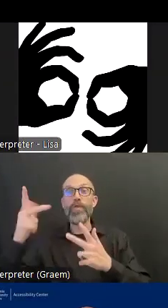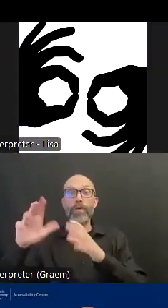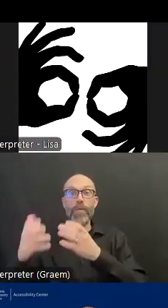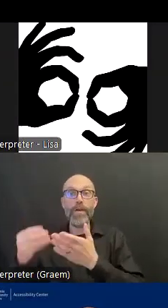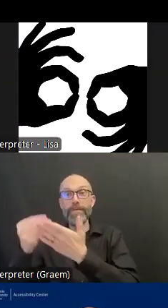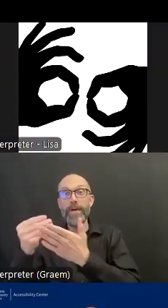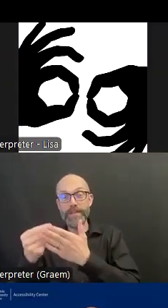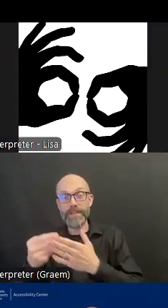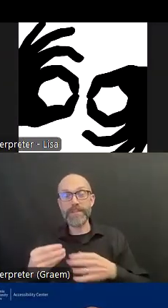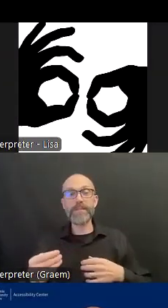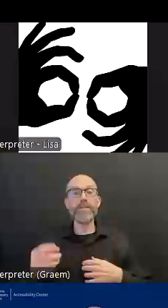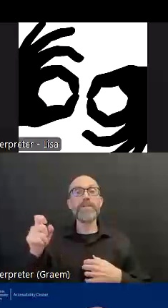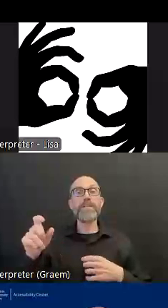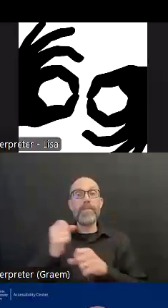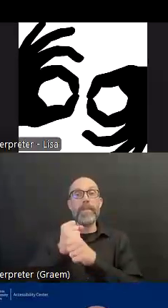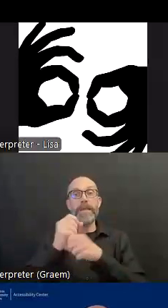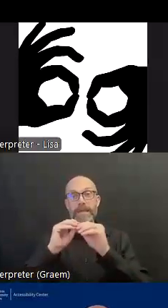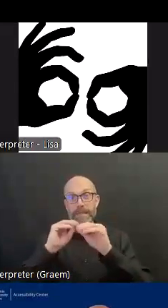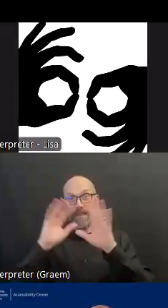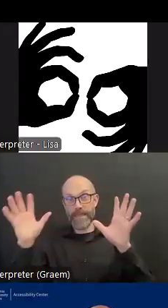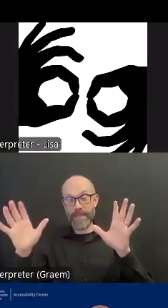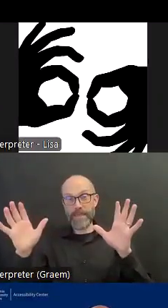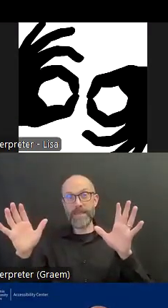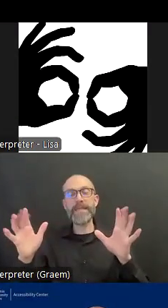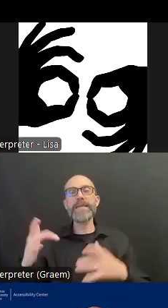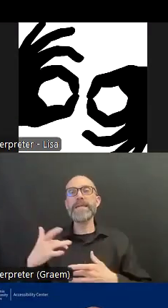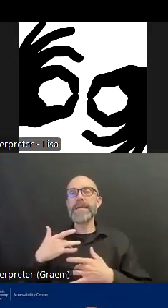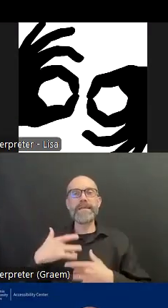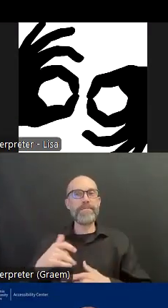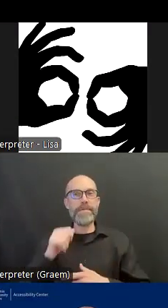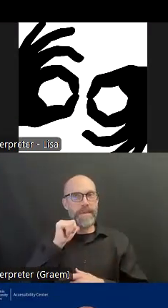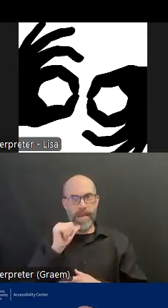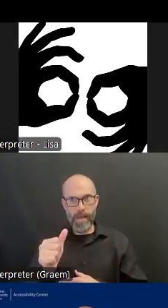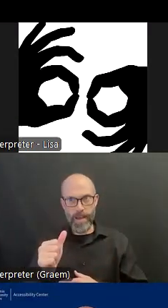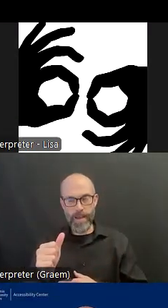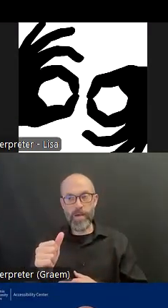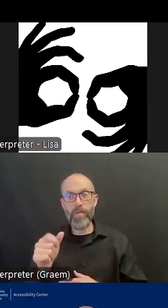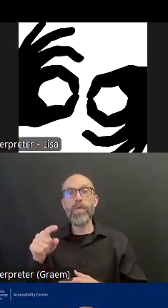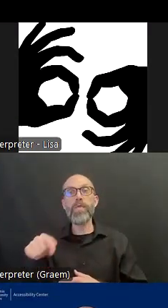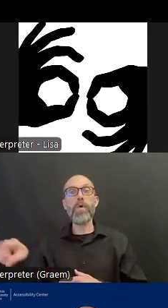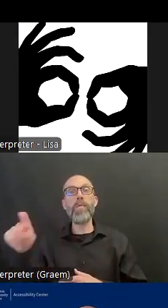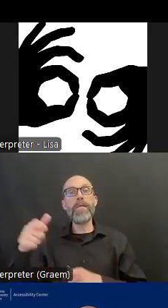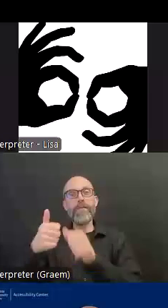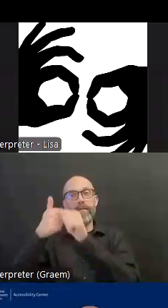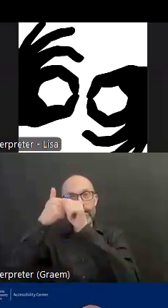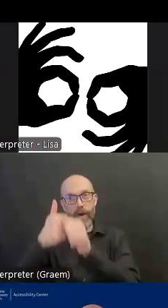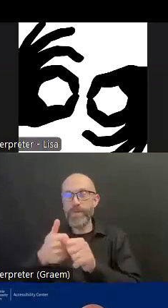You need to make it clear because it's not usually the case, but those need to follow the same campus processes as well.